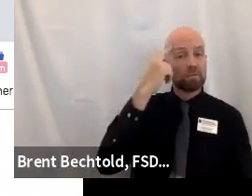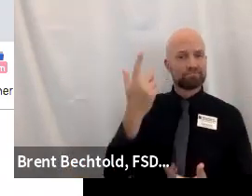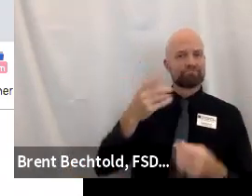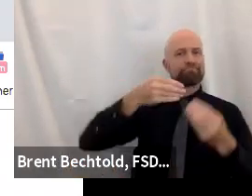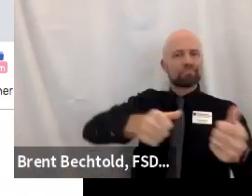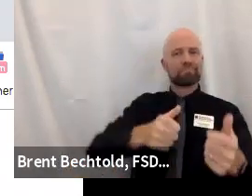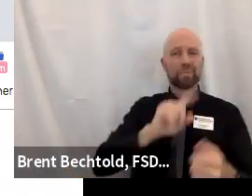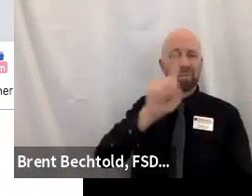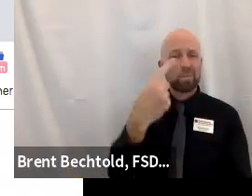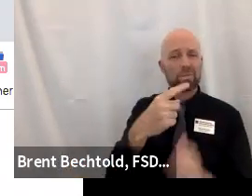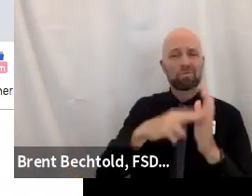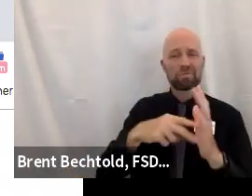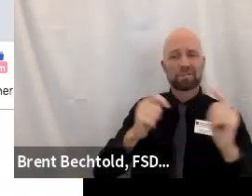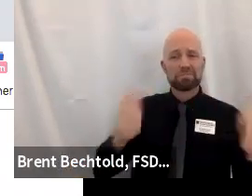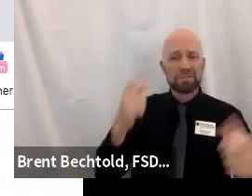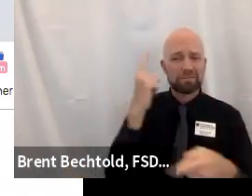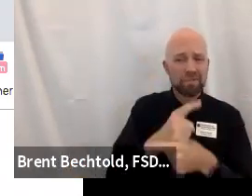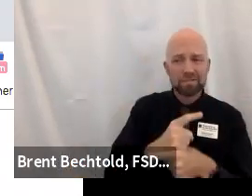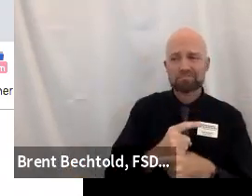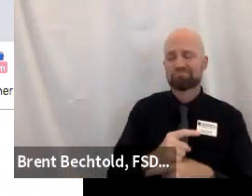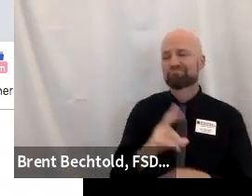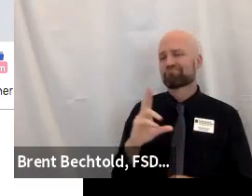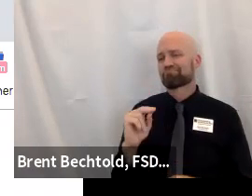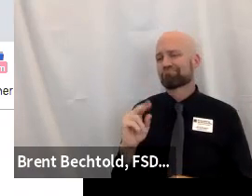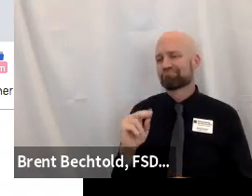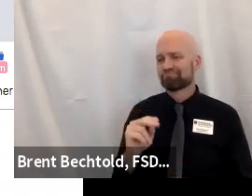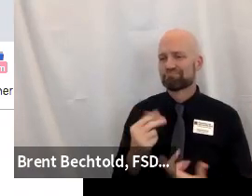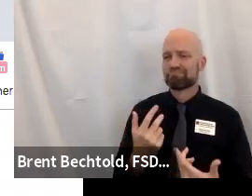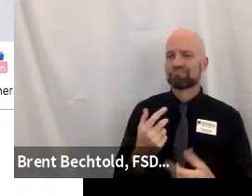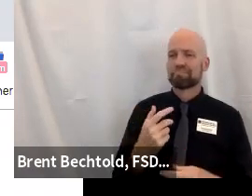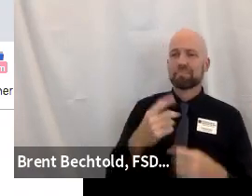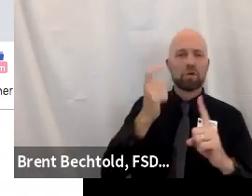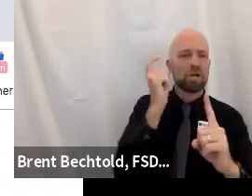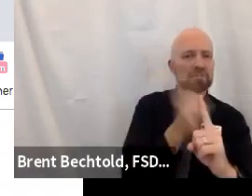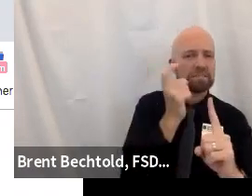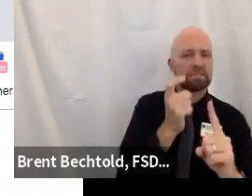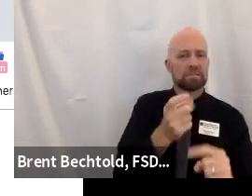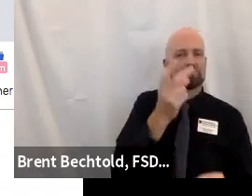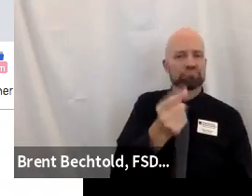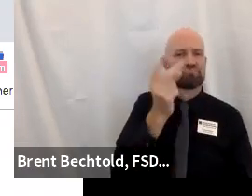And many people still hold the notion that fluency is just about speed reading, right?